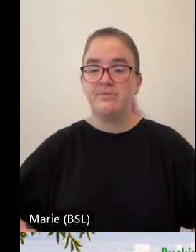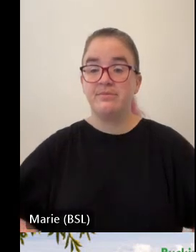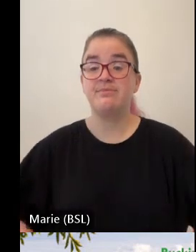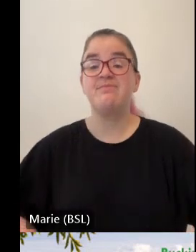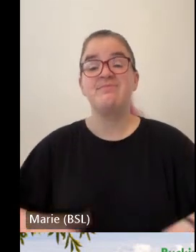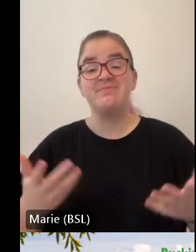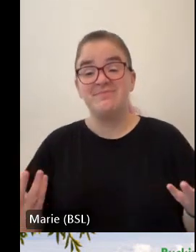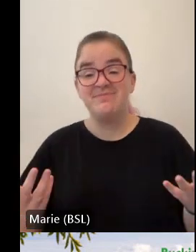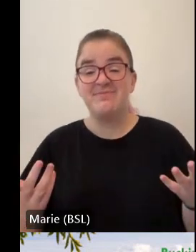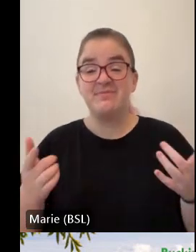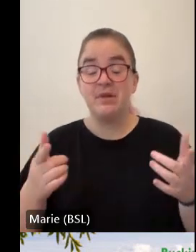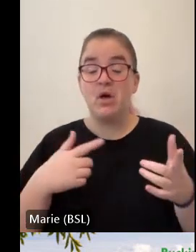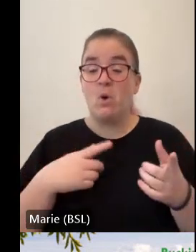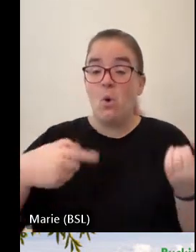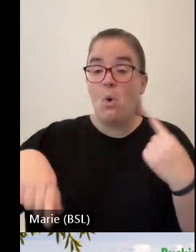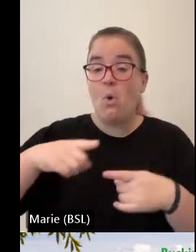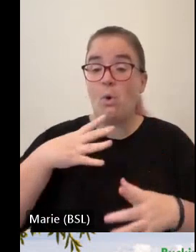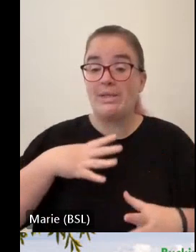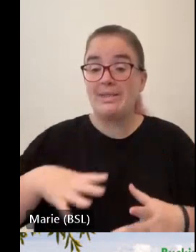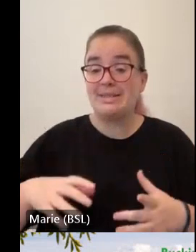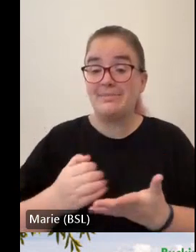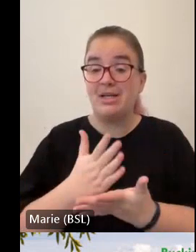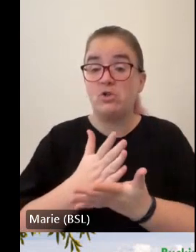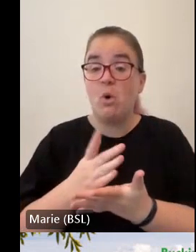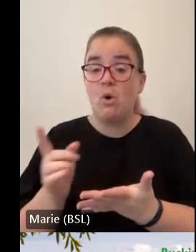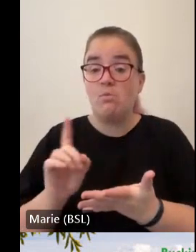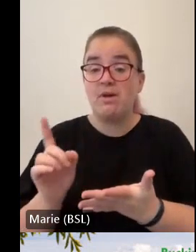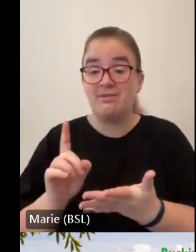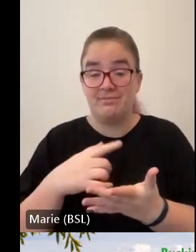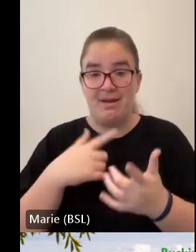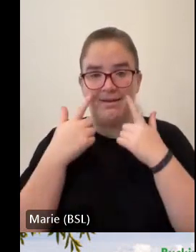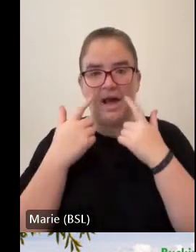Yeah. So you know, we need to be sort of careful about we put what we